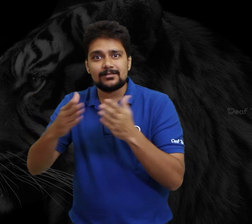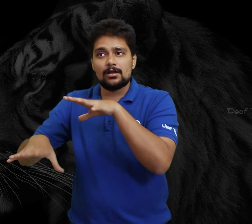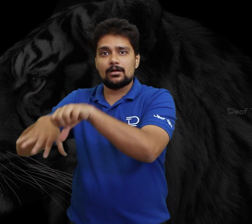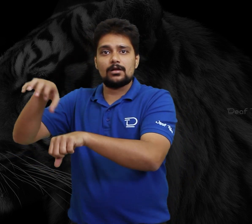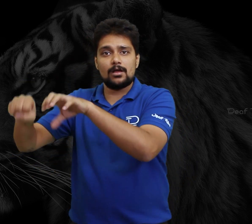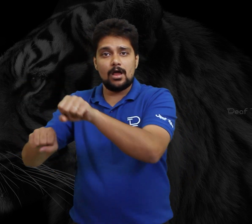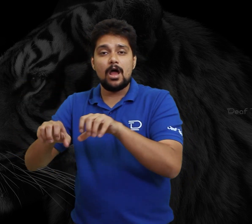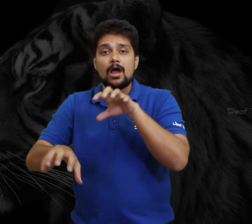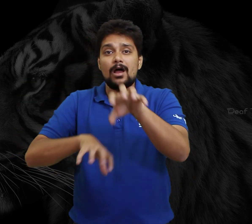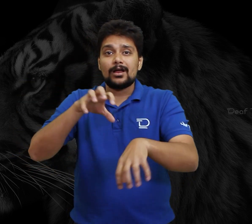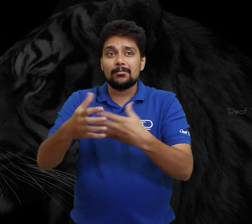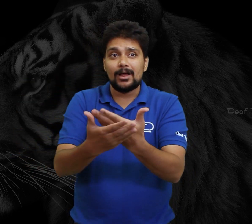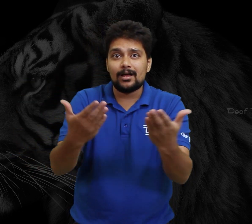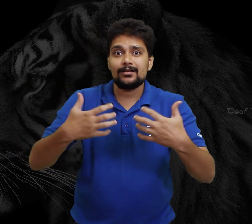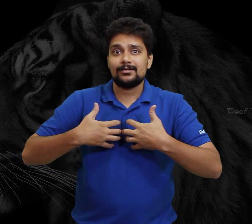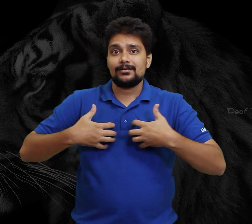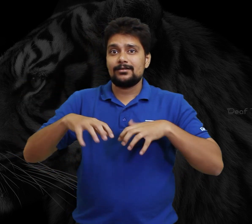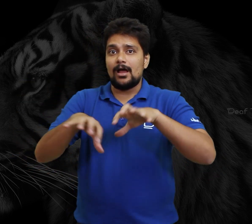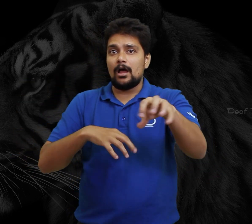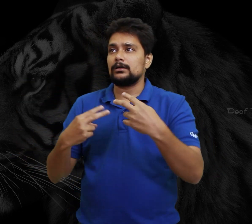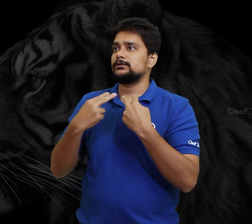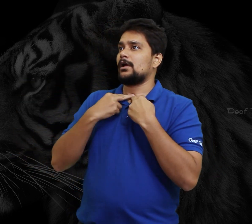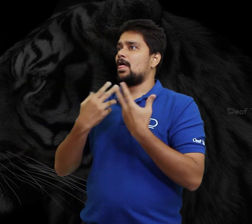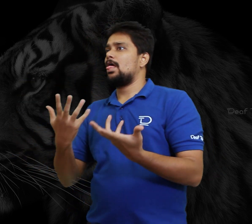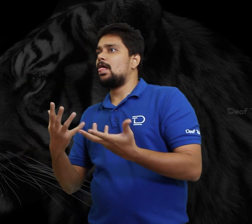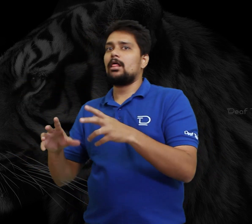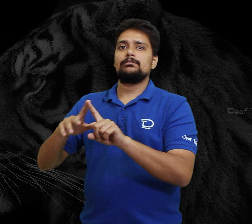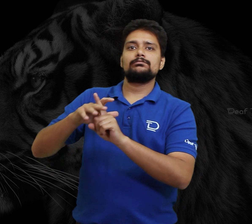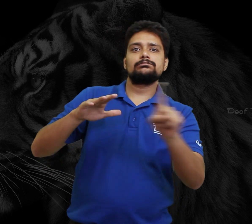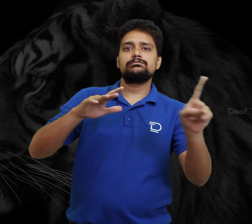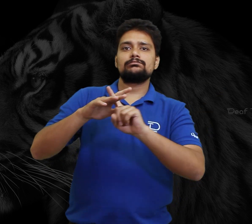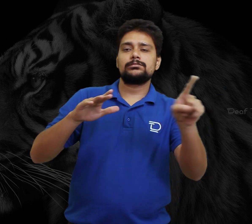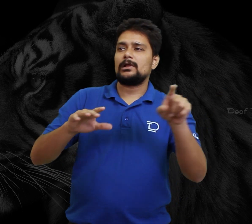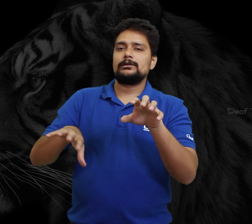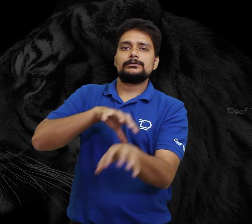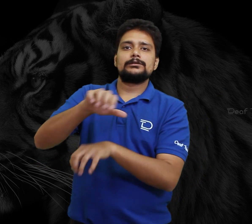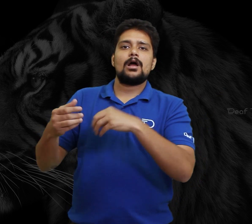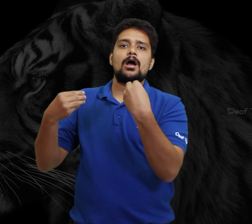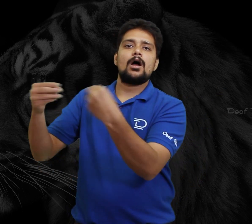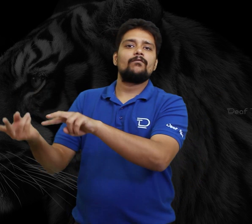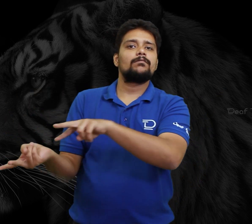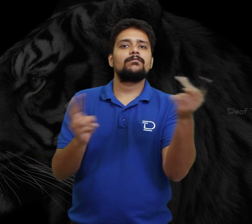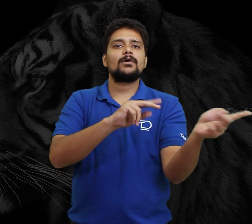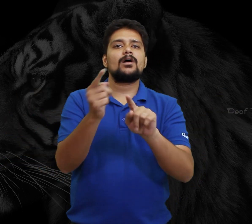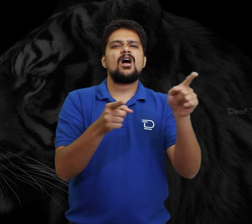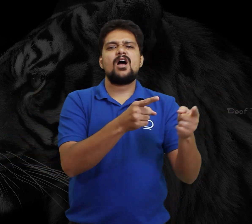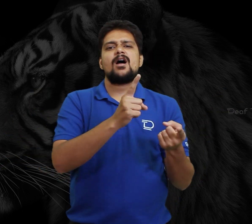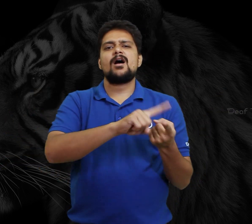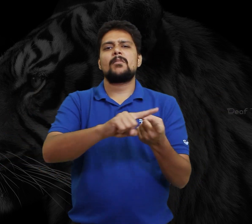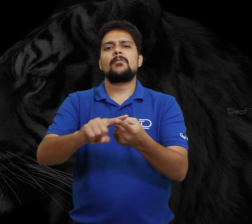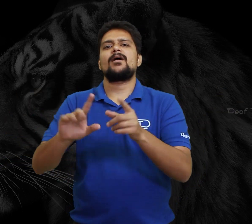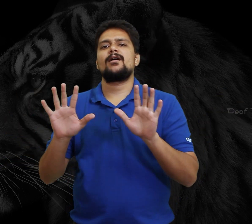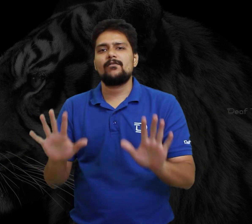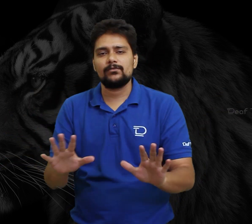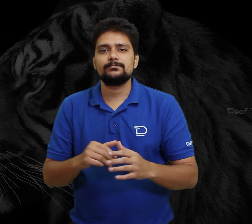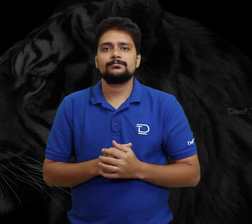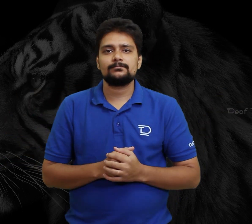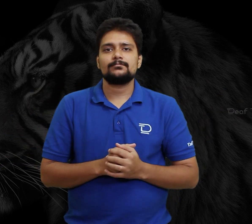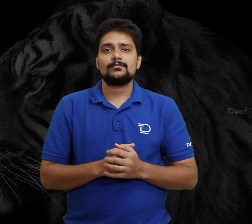houses inside the forest that made the animals come out of their places.